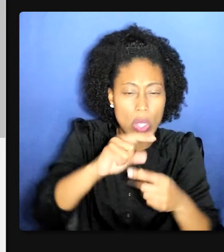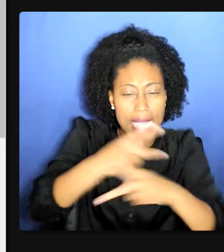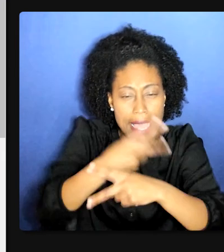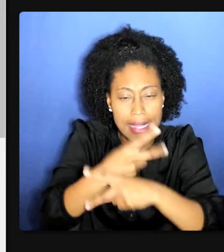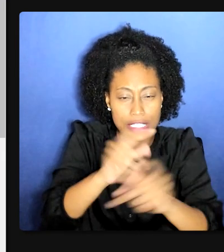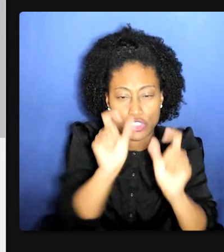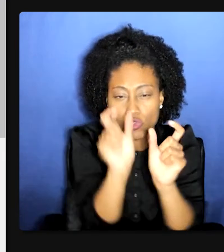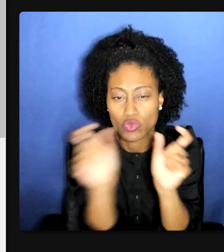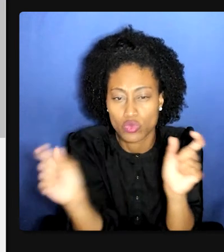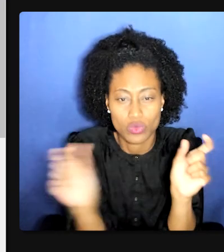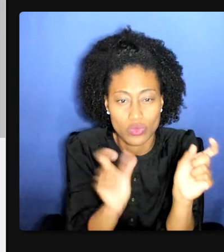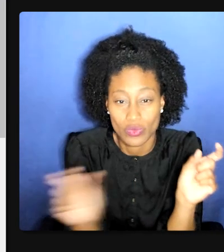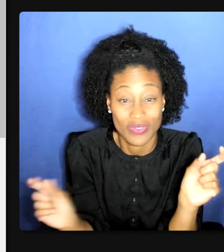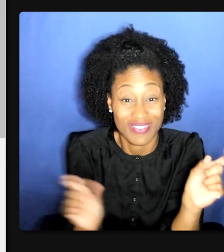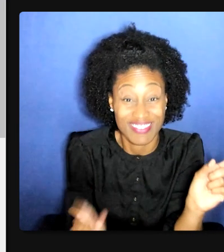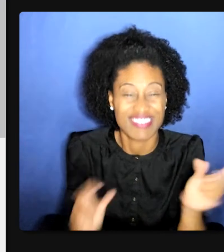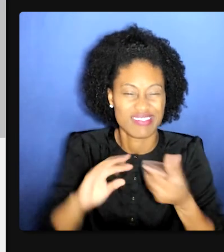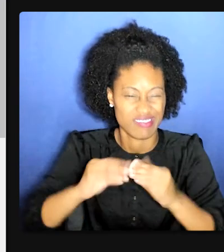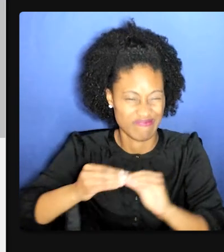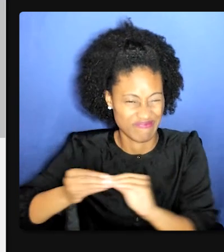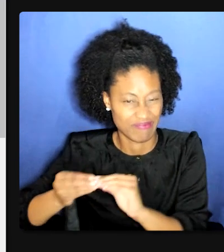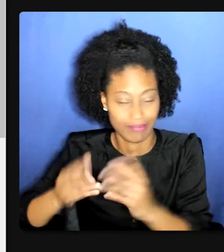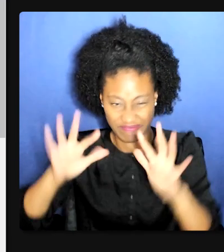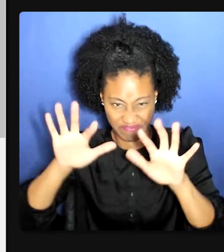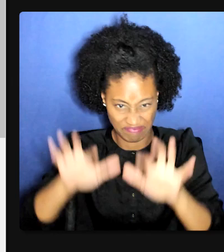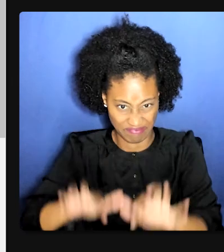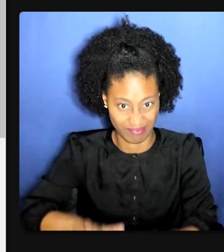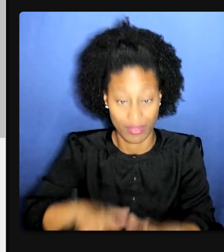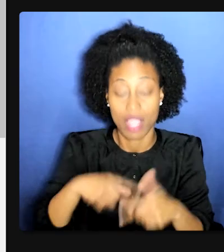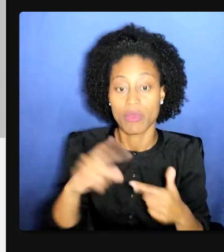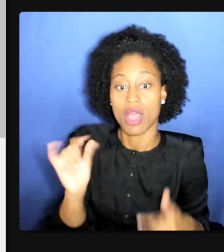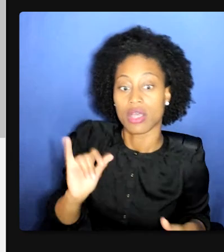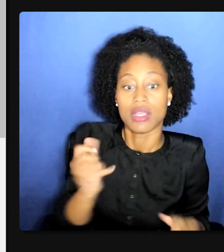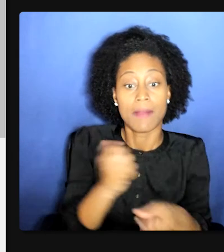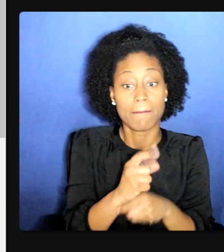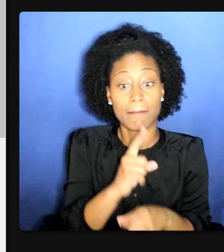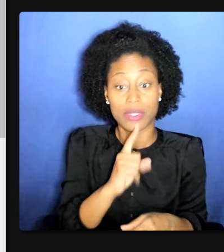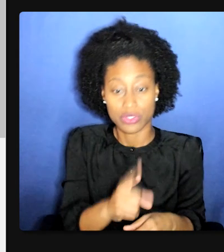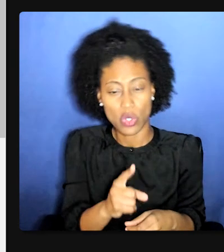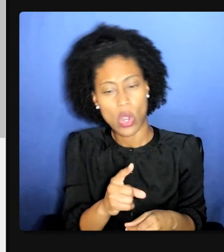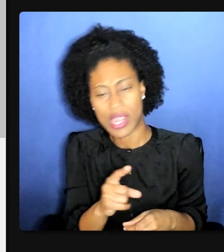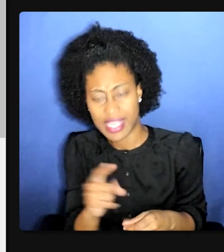which are listed up here. We also make sure that there is the indicator of statistical significance